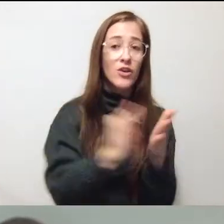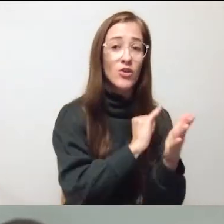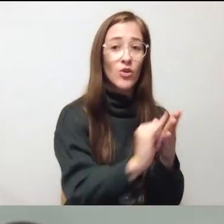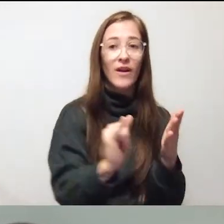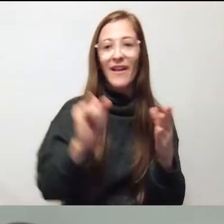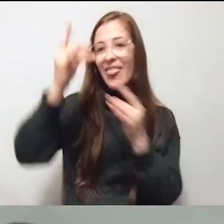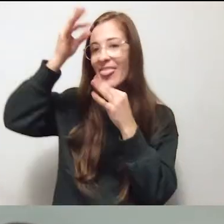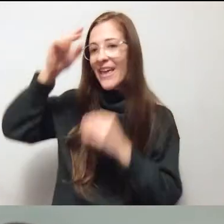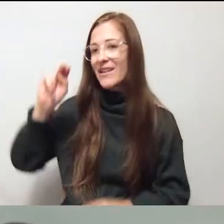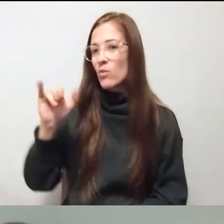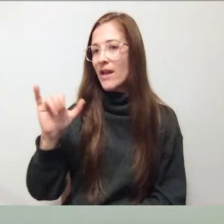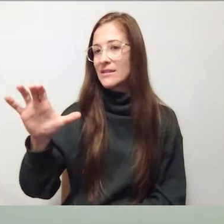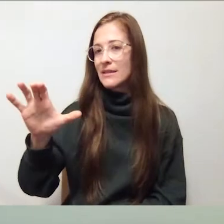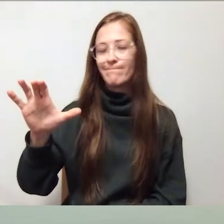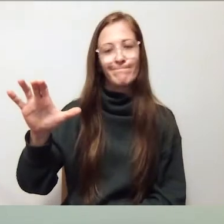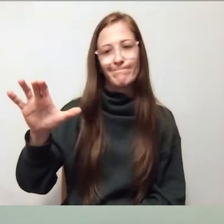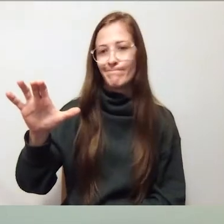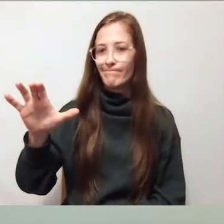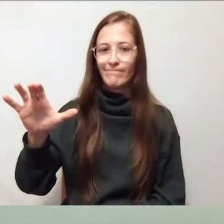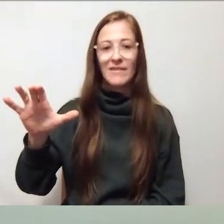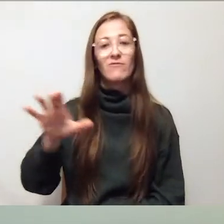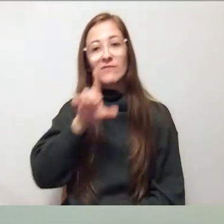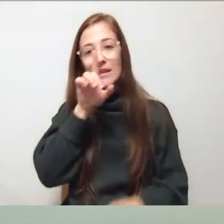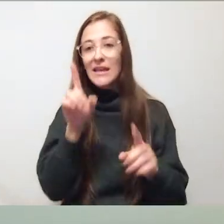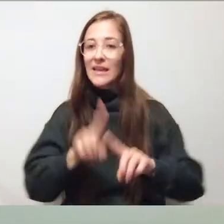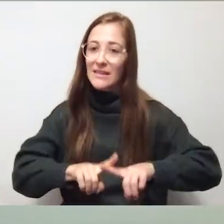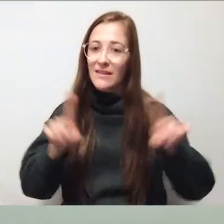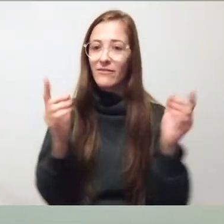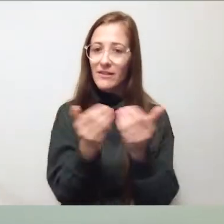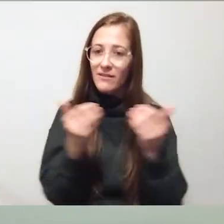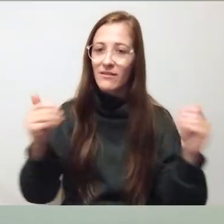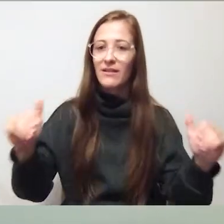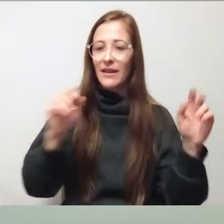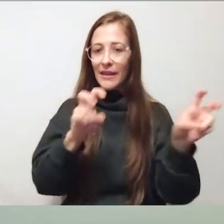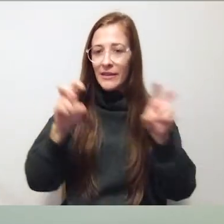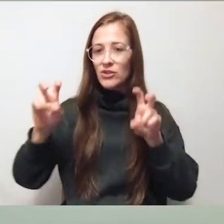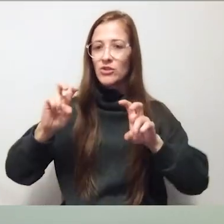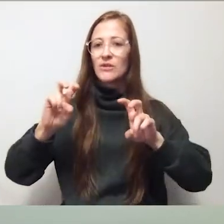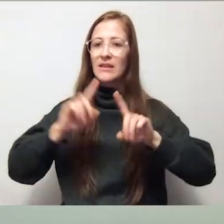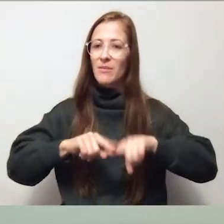So there are inherently different issues based on where you are in the state. I would say for rural areas,